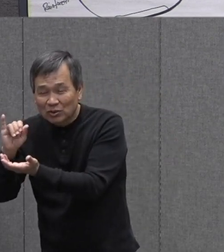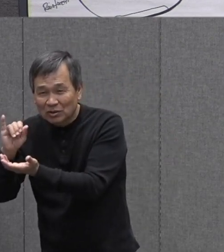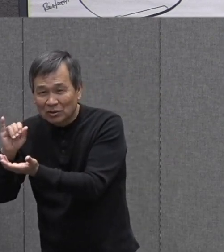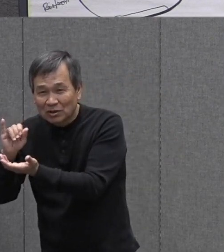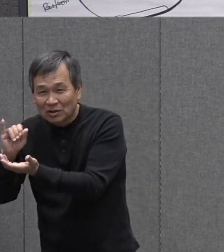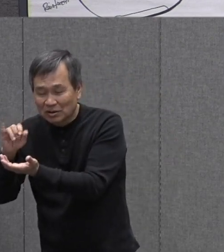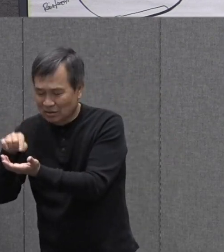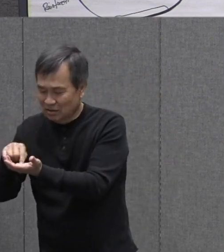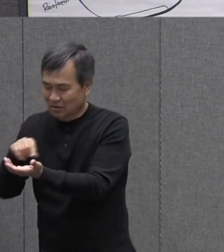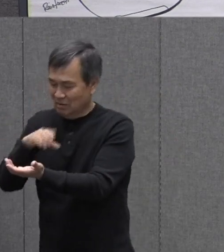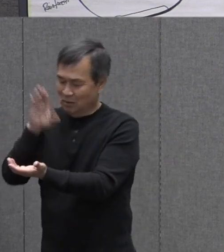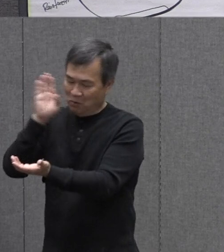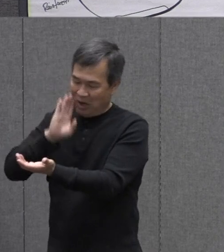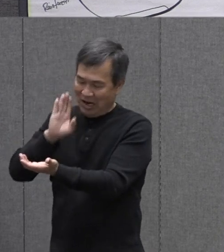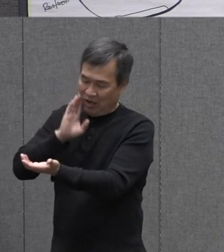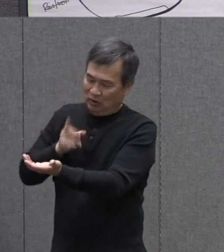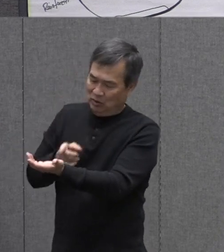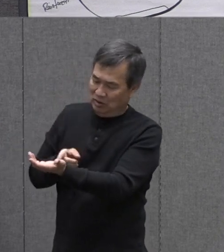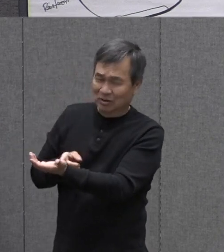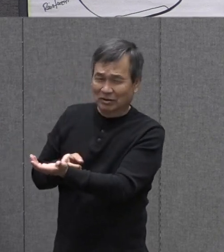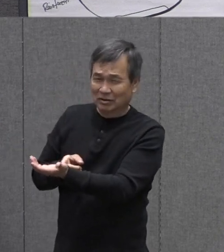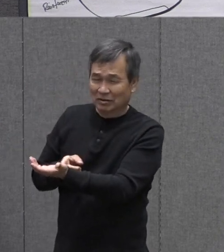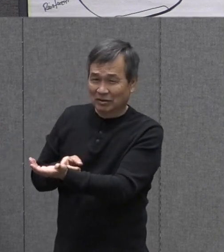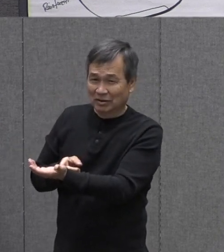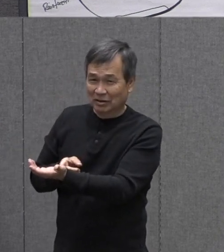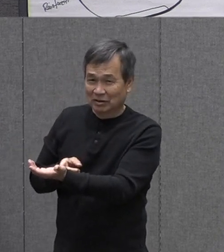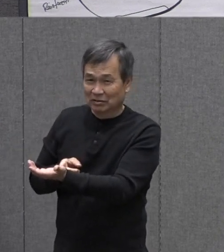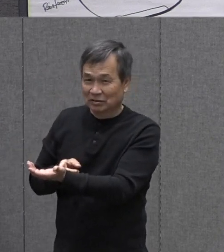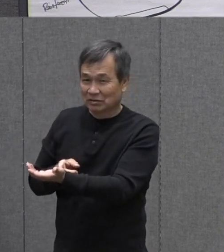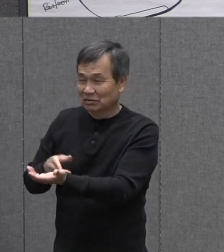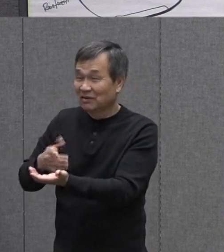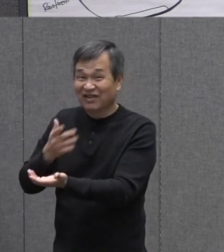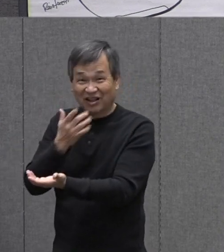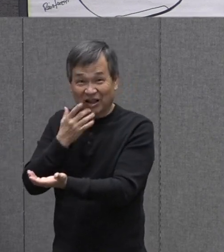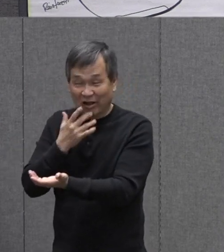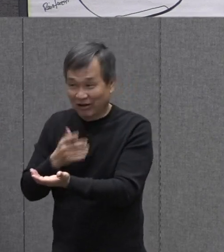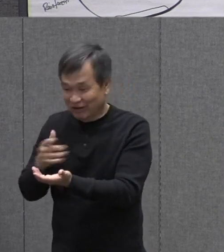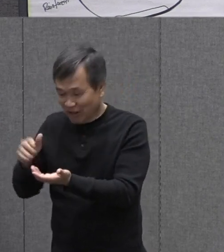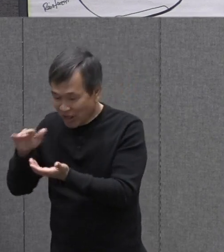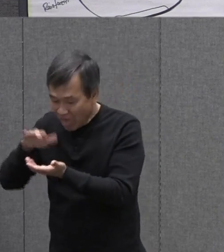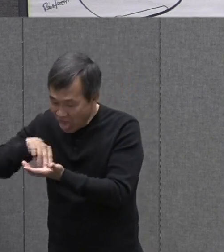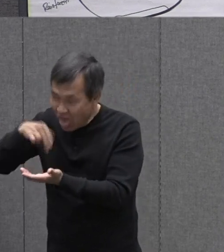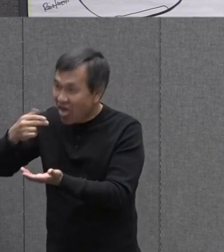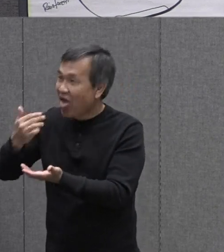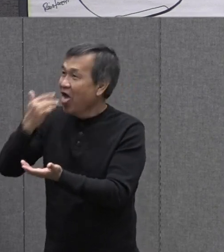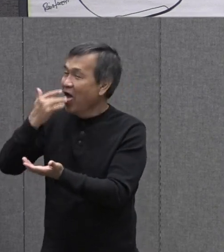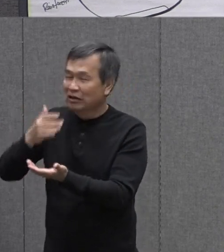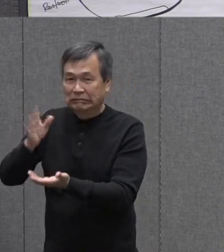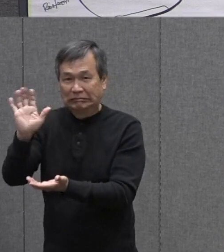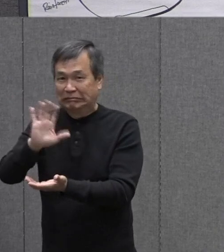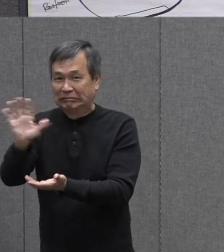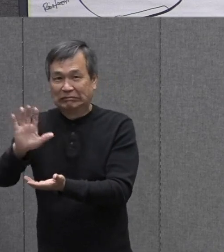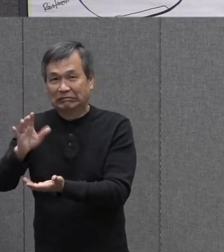It's brown, and if I really use my five senses, I would not taste this. Just a heads up, maybe that's a clue.